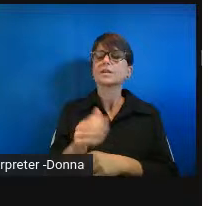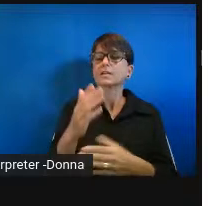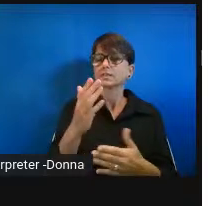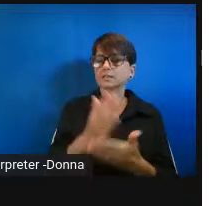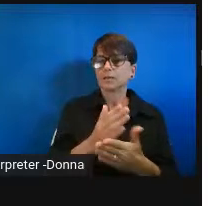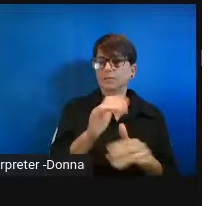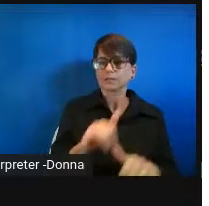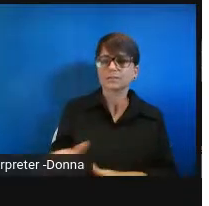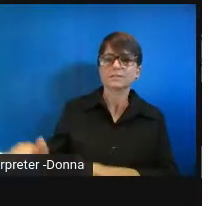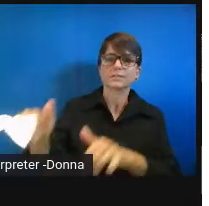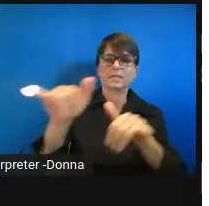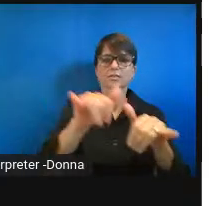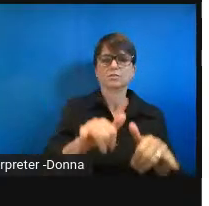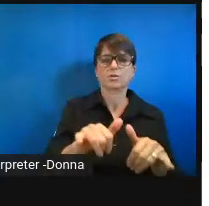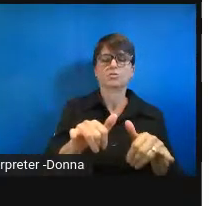via standards such as WCAG